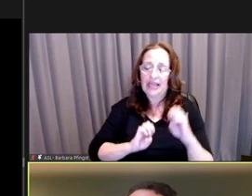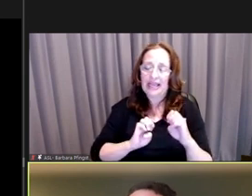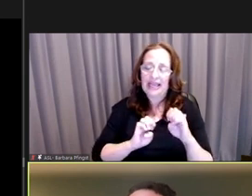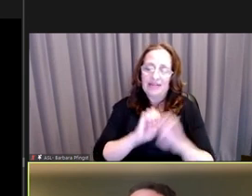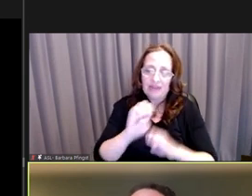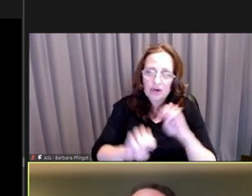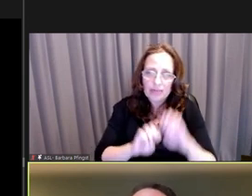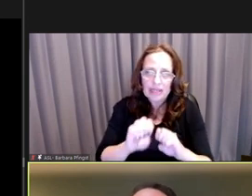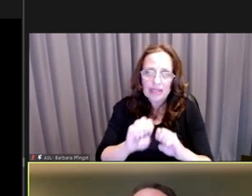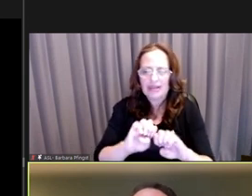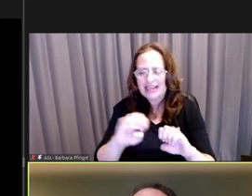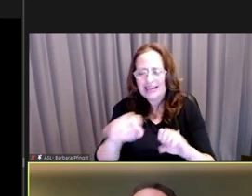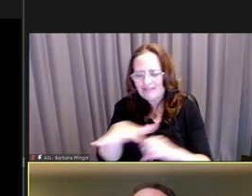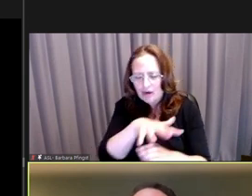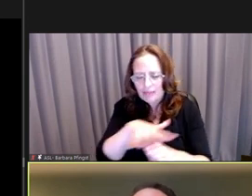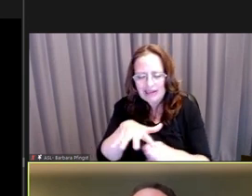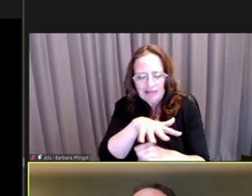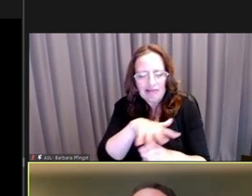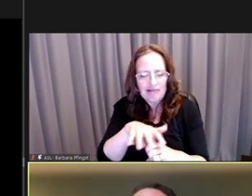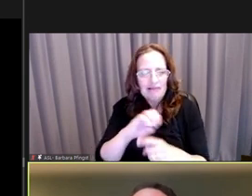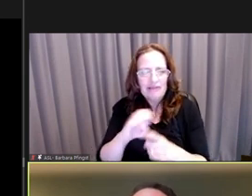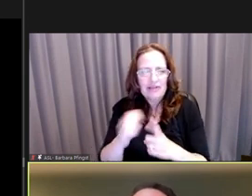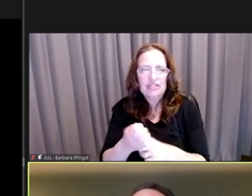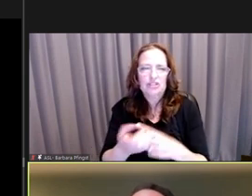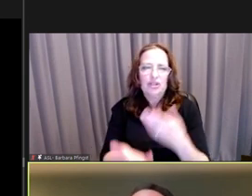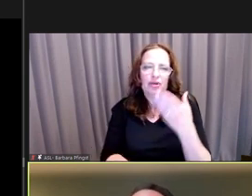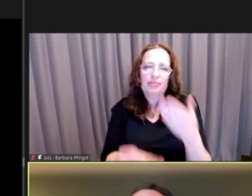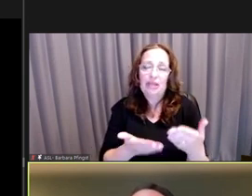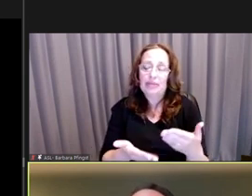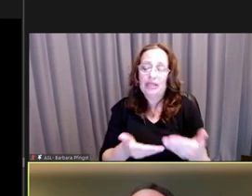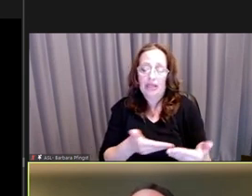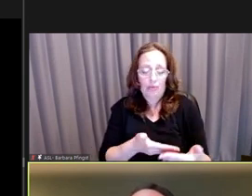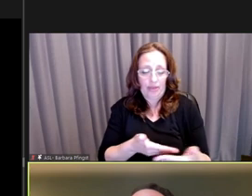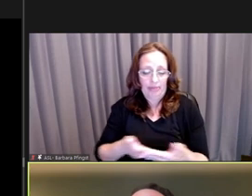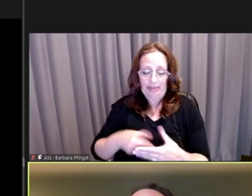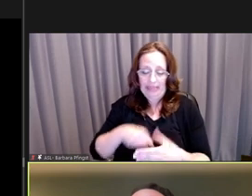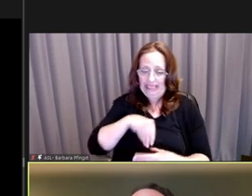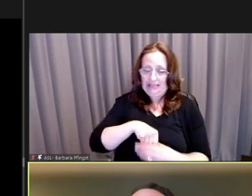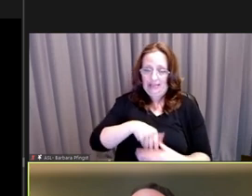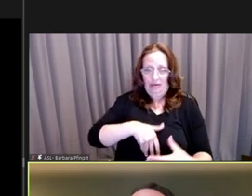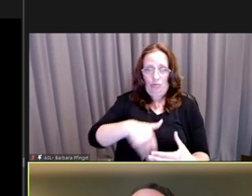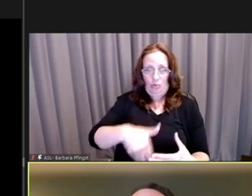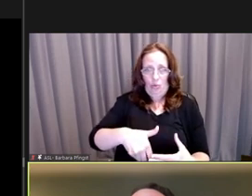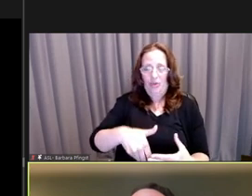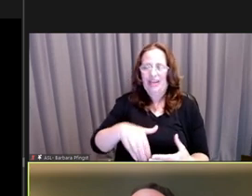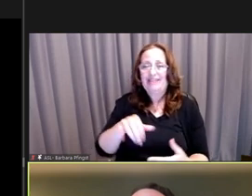This could be any of a number of things. Perinatal infections, sepsis after birth,